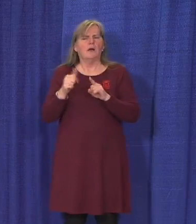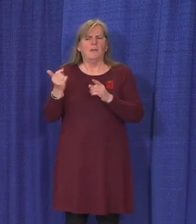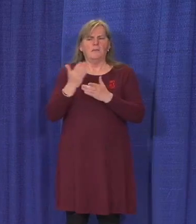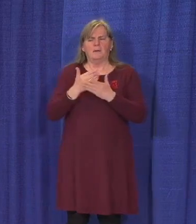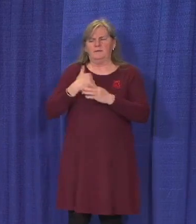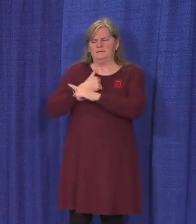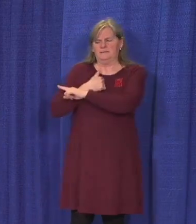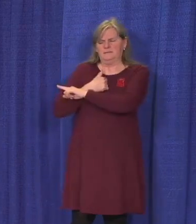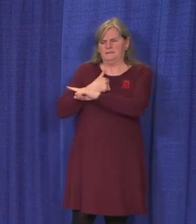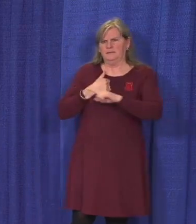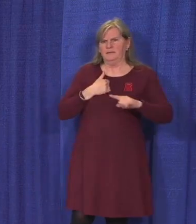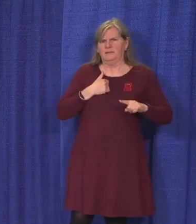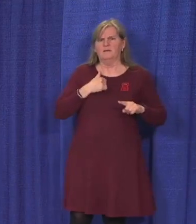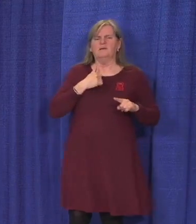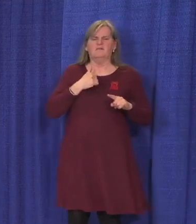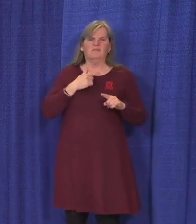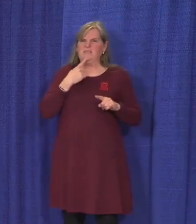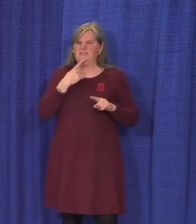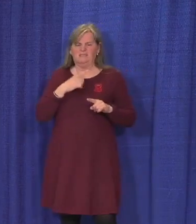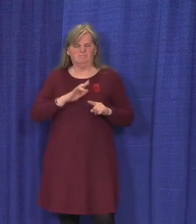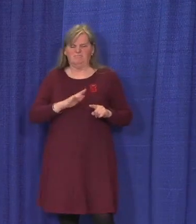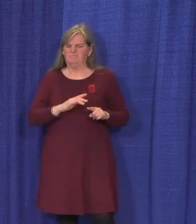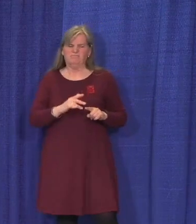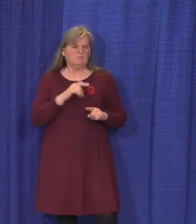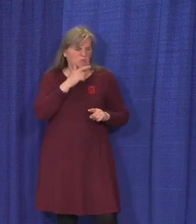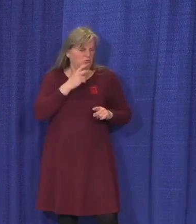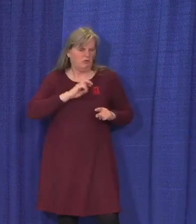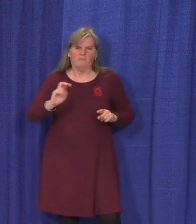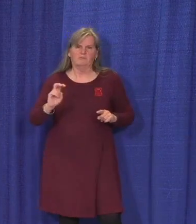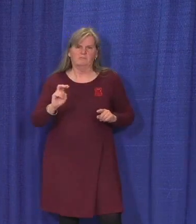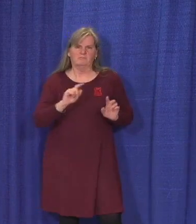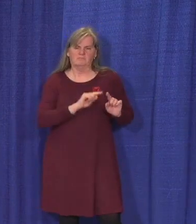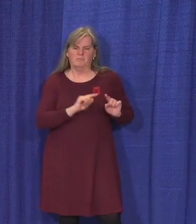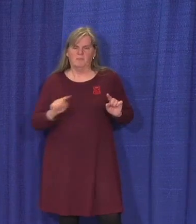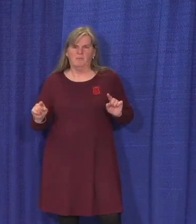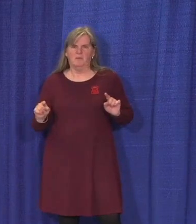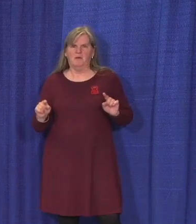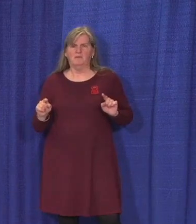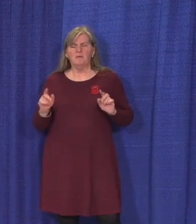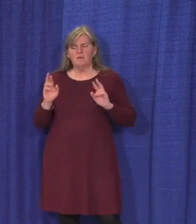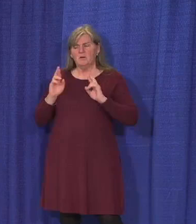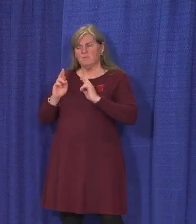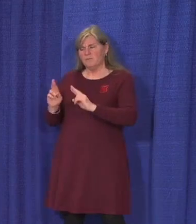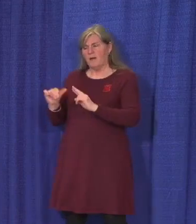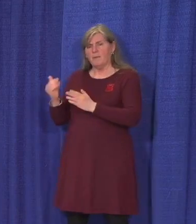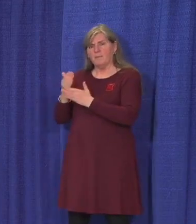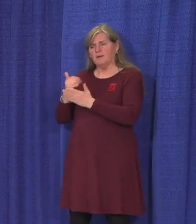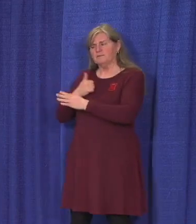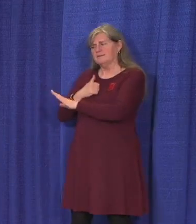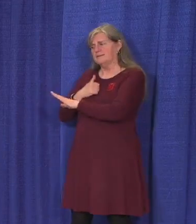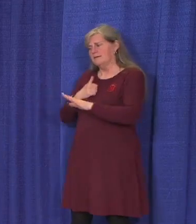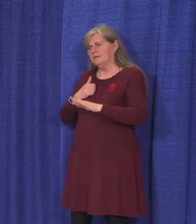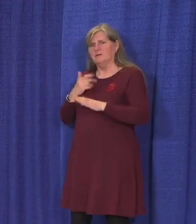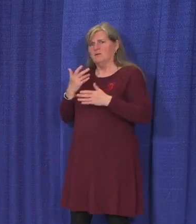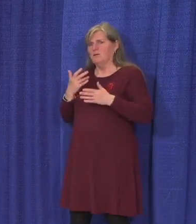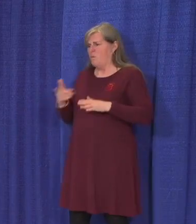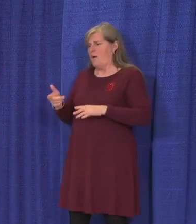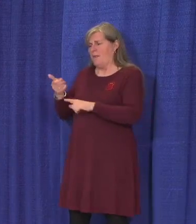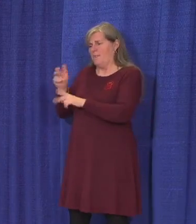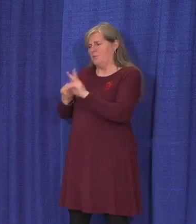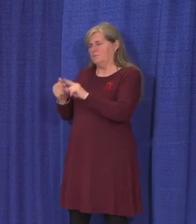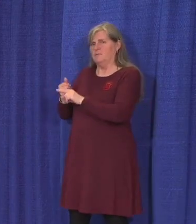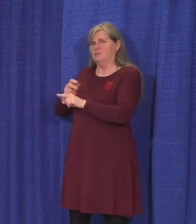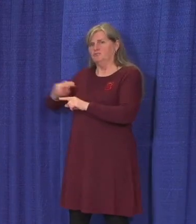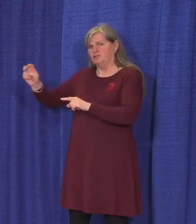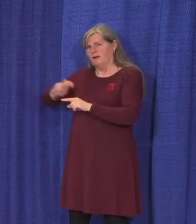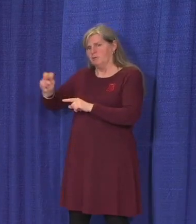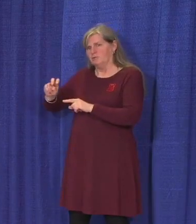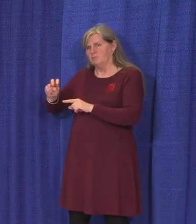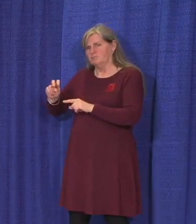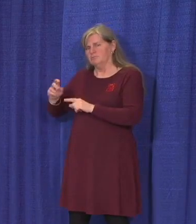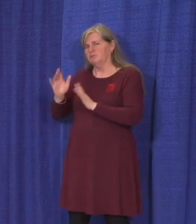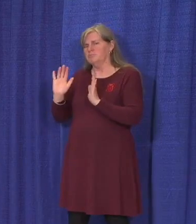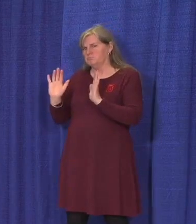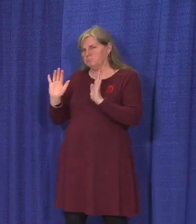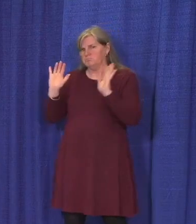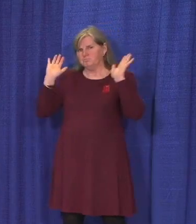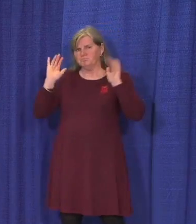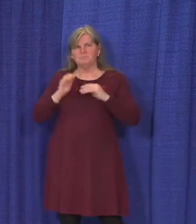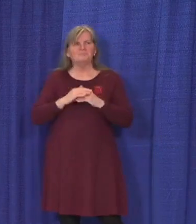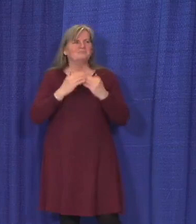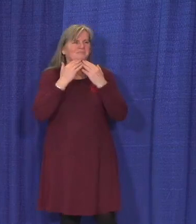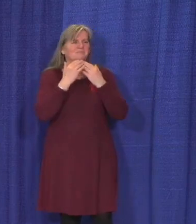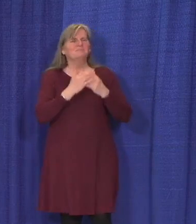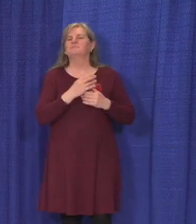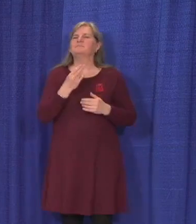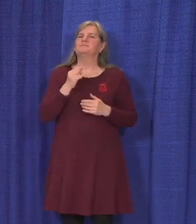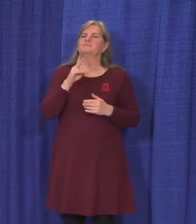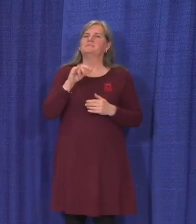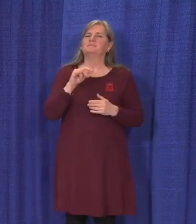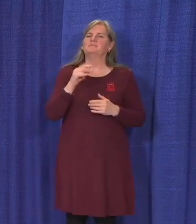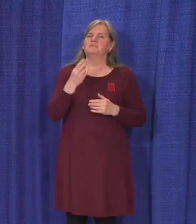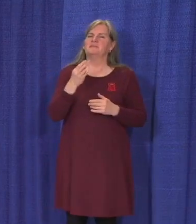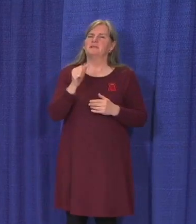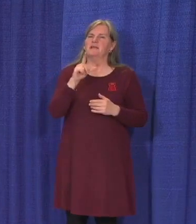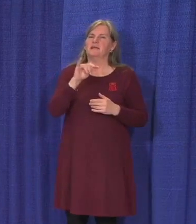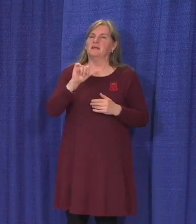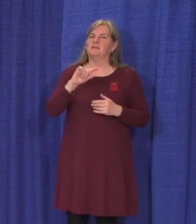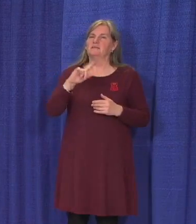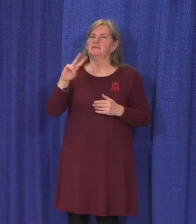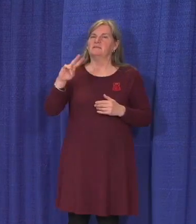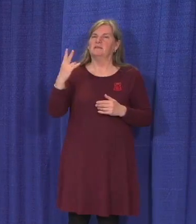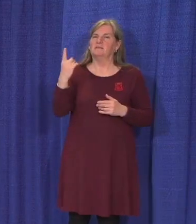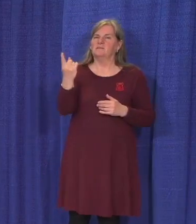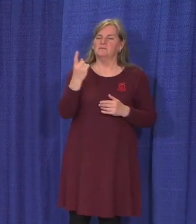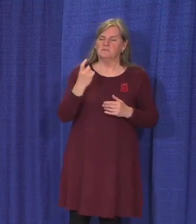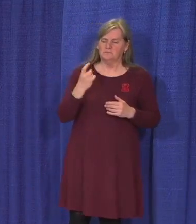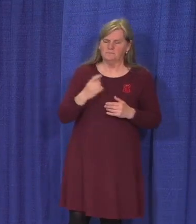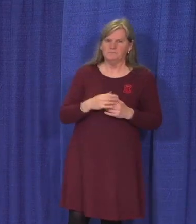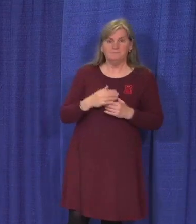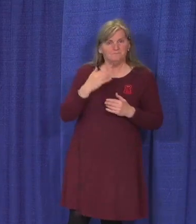vaccinated Canadians.